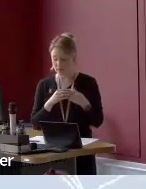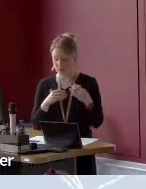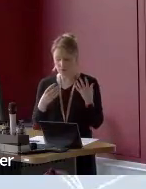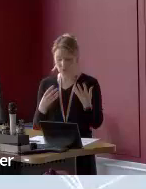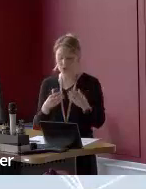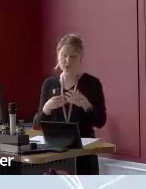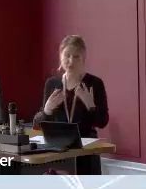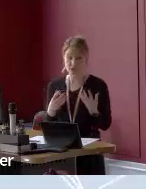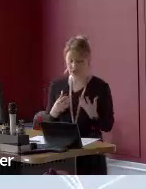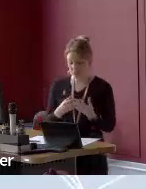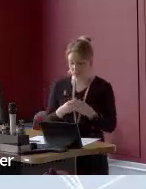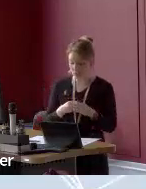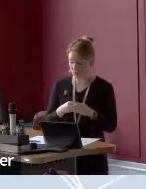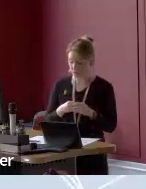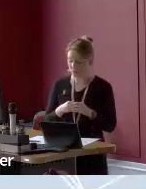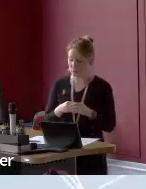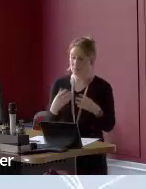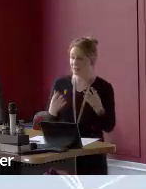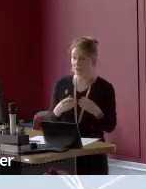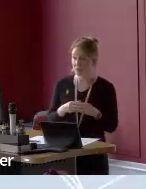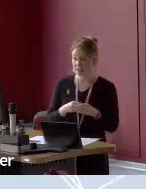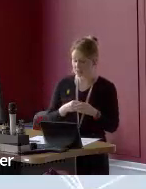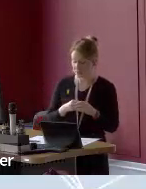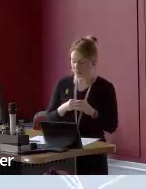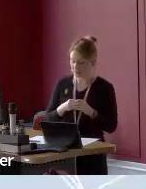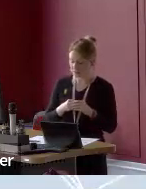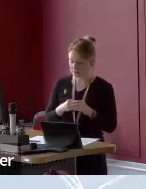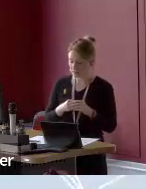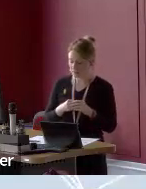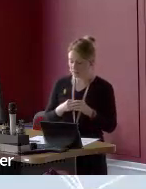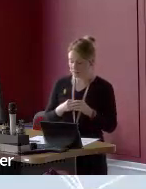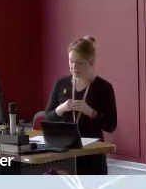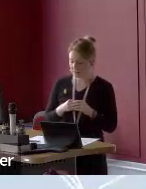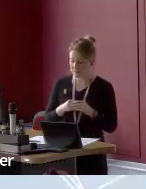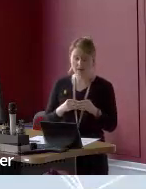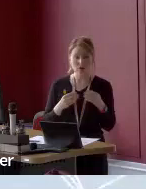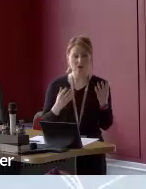than the people your research is about or for whom may have the biggest impact and across